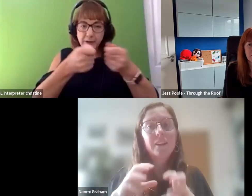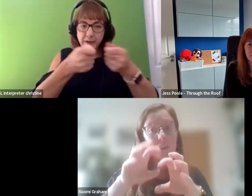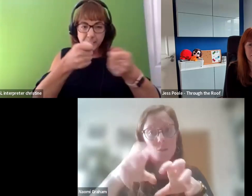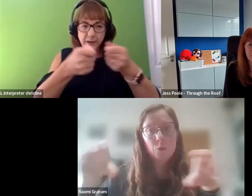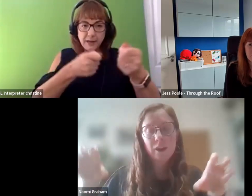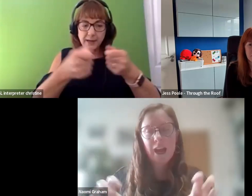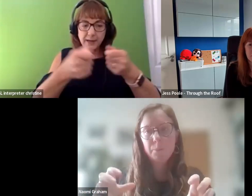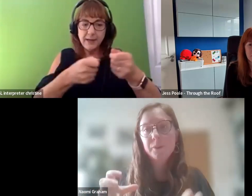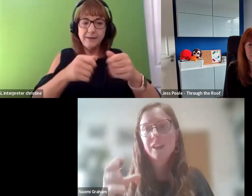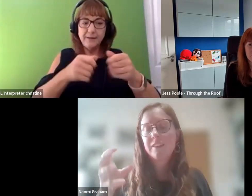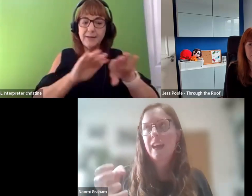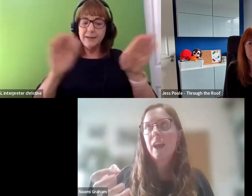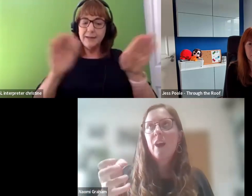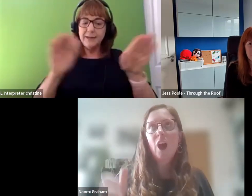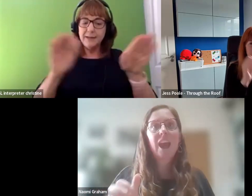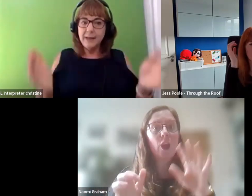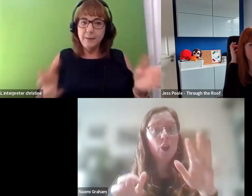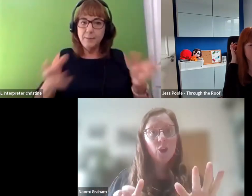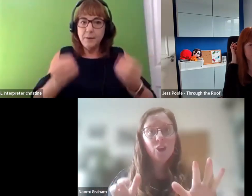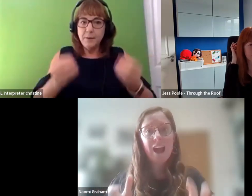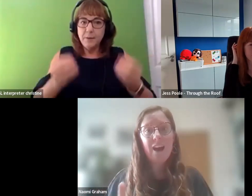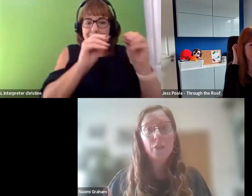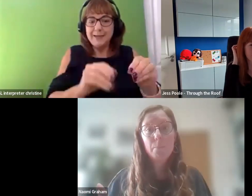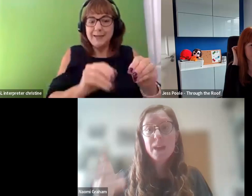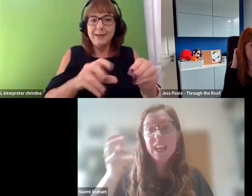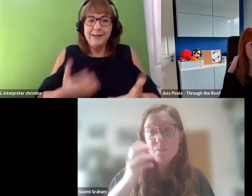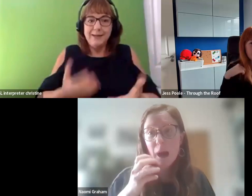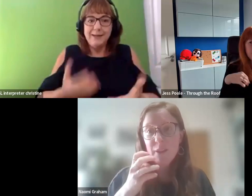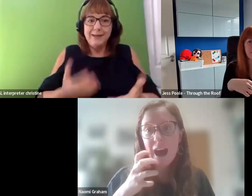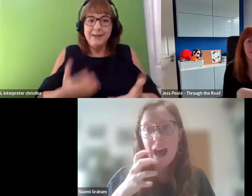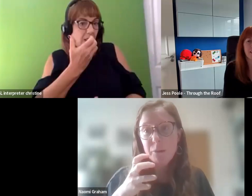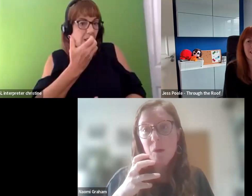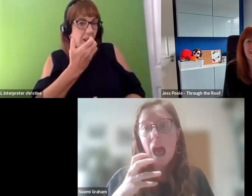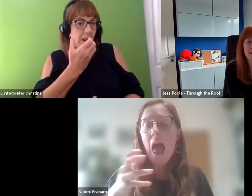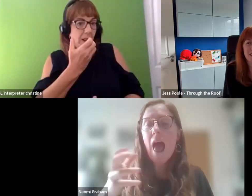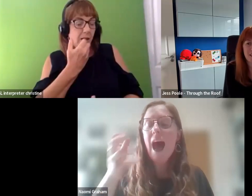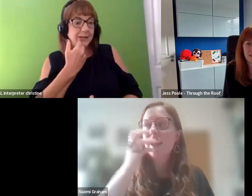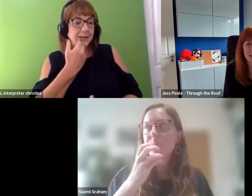I'd give them all an apple, and I'd say okay, who can have the biggest bite of their apple? And